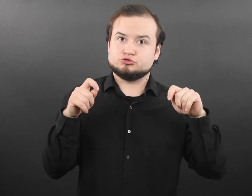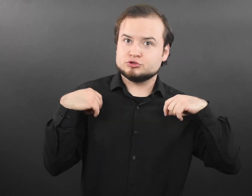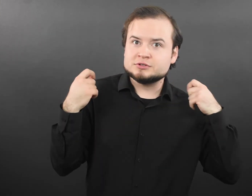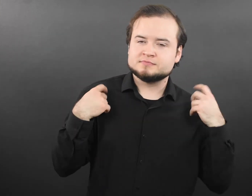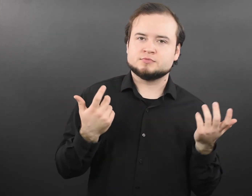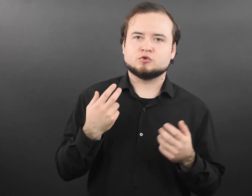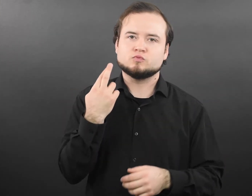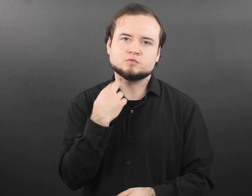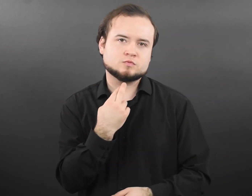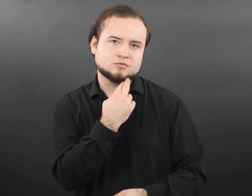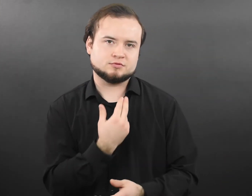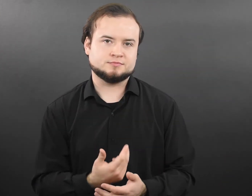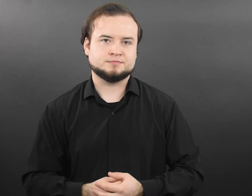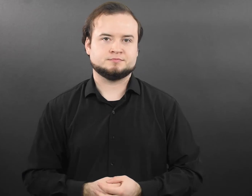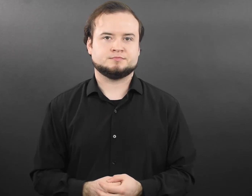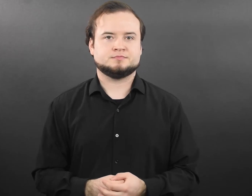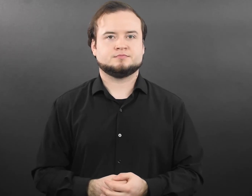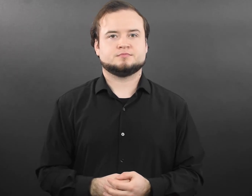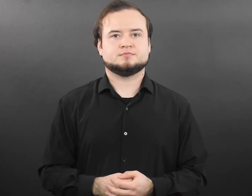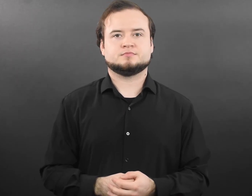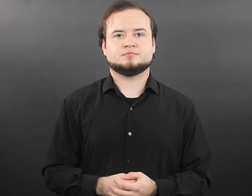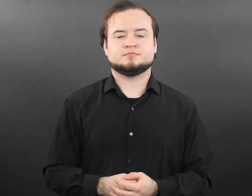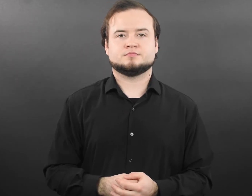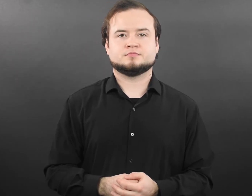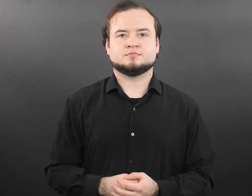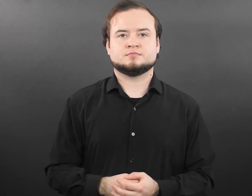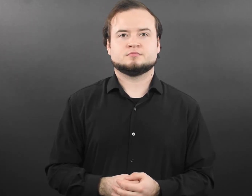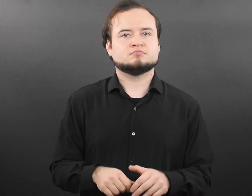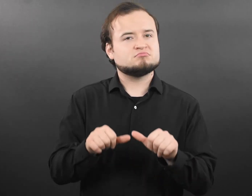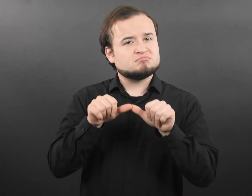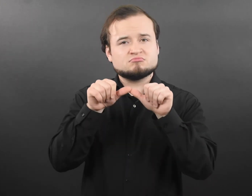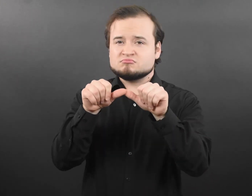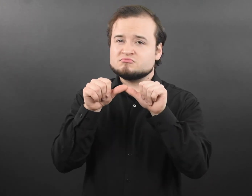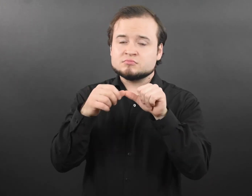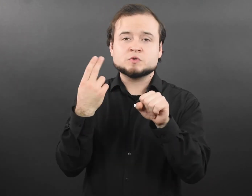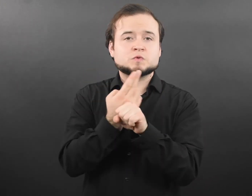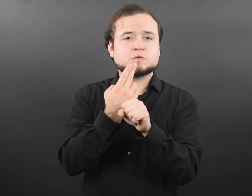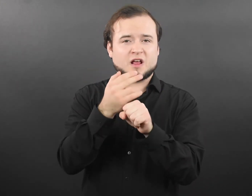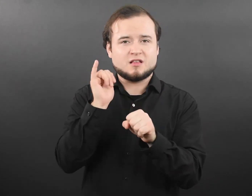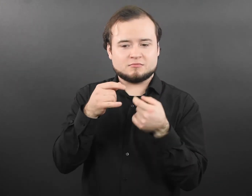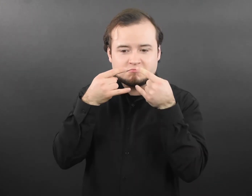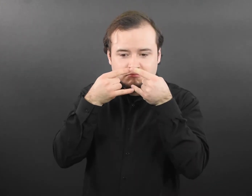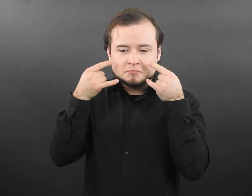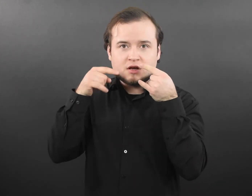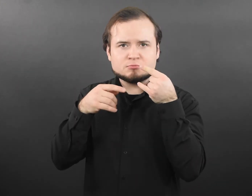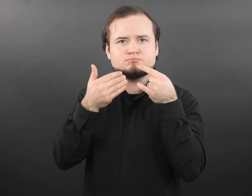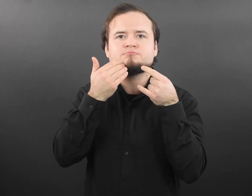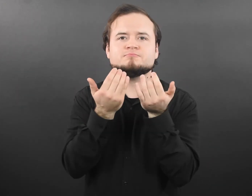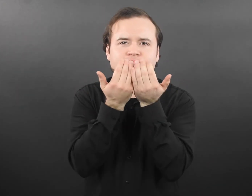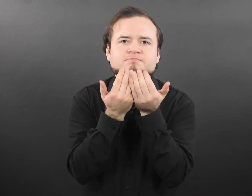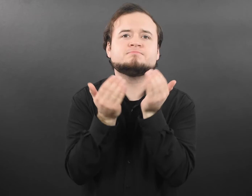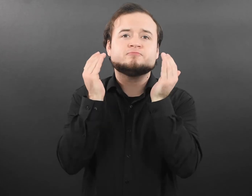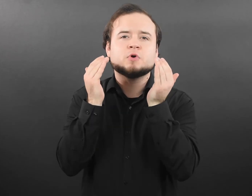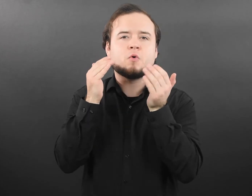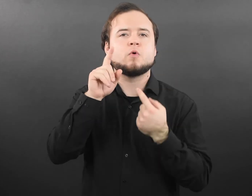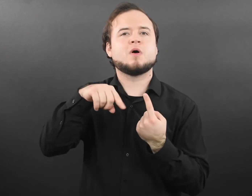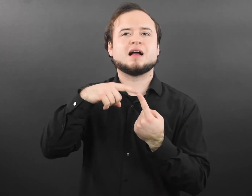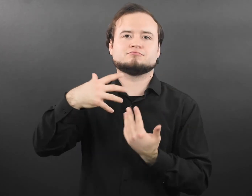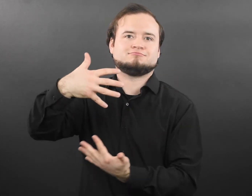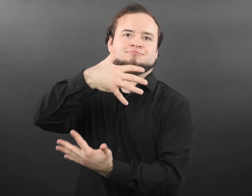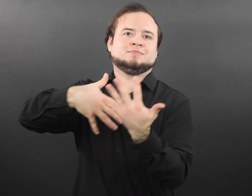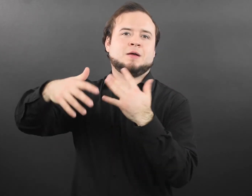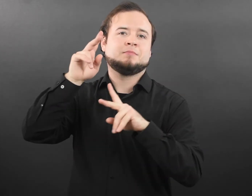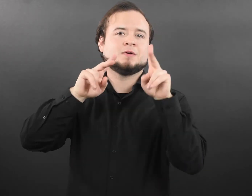o ▪ Continue to wear a well-fitting mask around others.